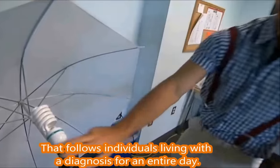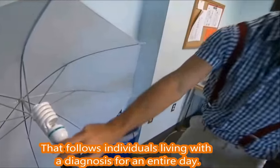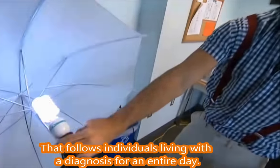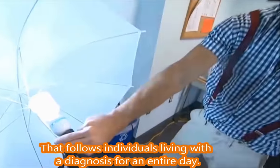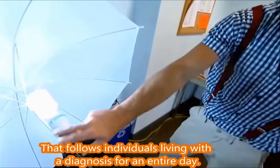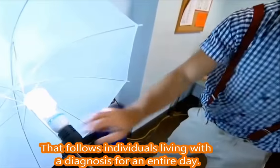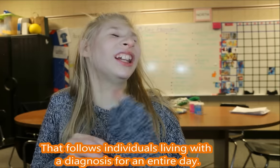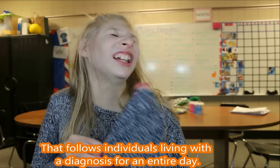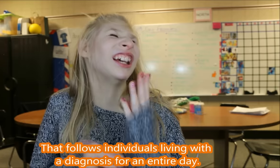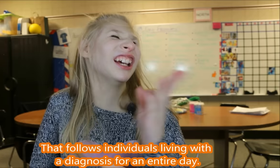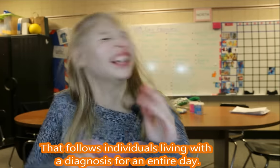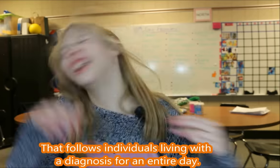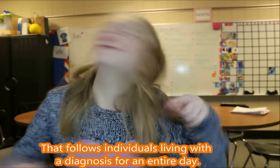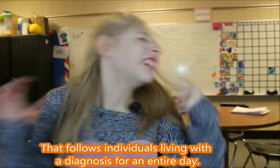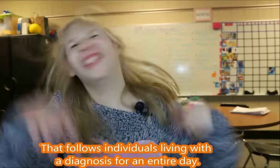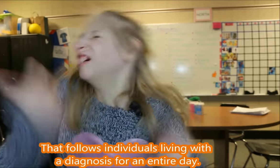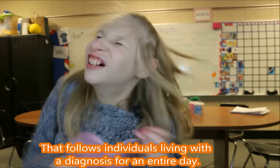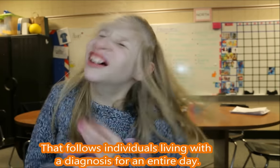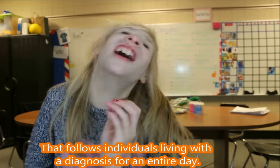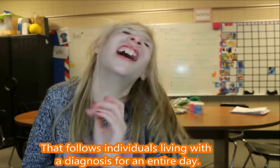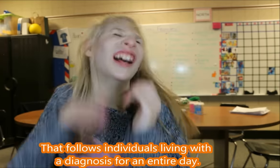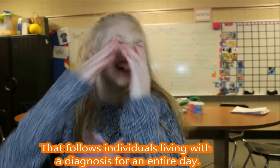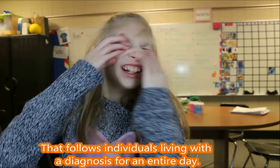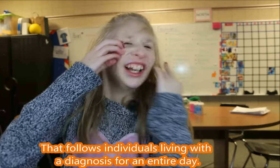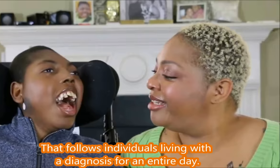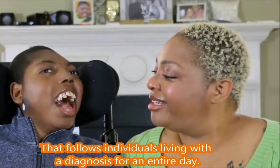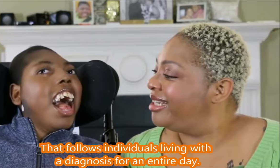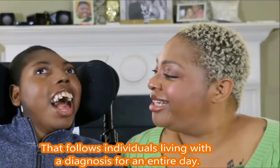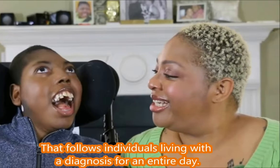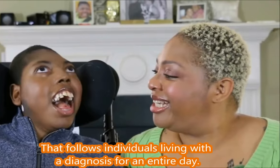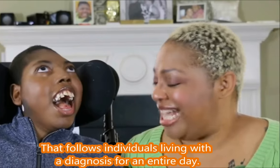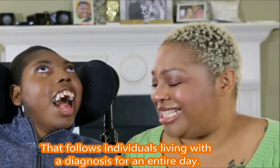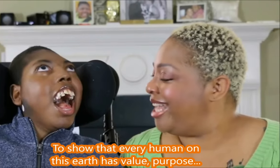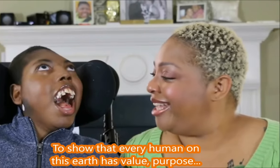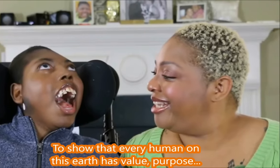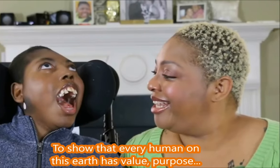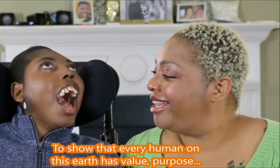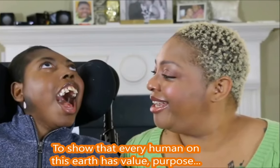that follows individuals living with a diagnosis for an entire day to show that